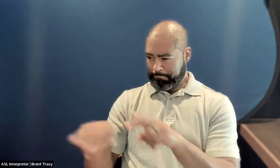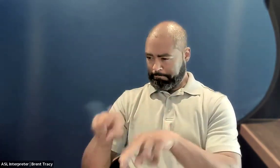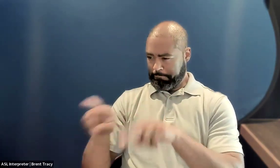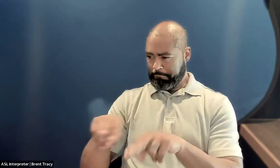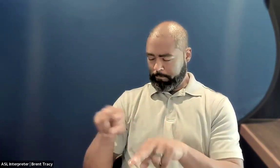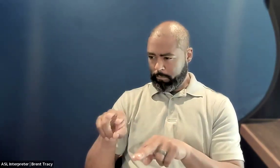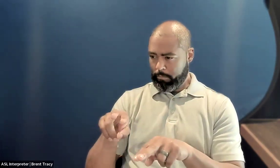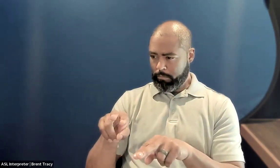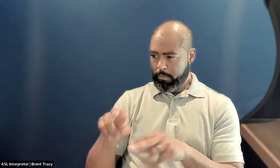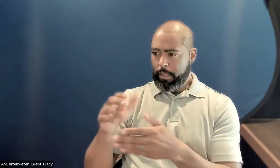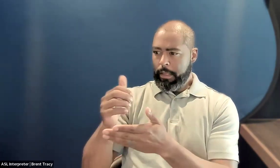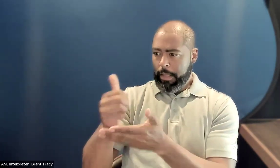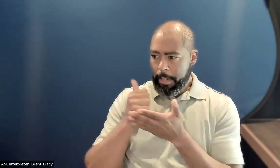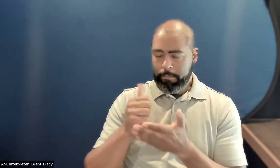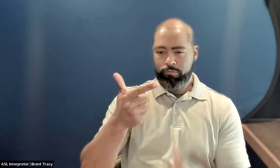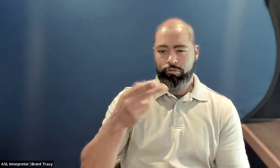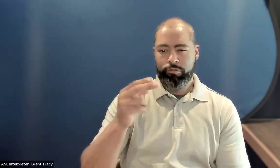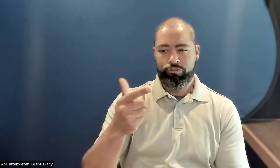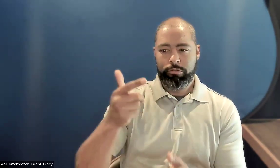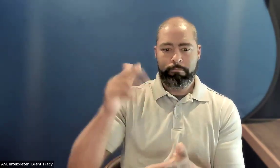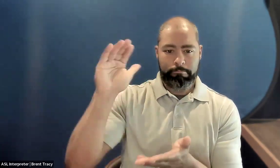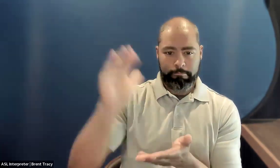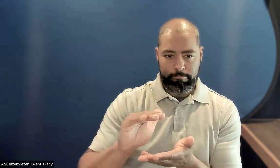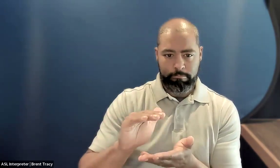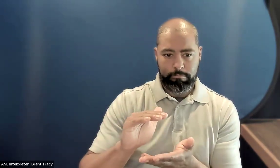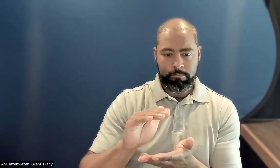And as with the stationary source component, having a